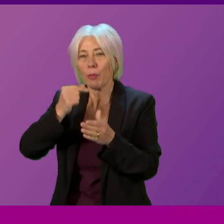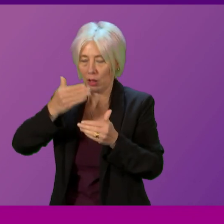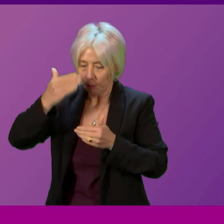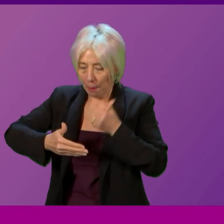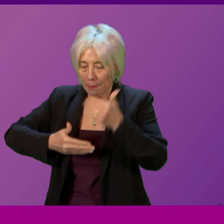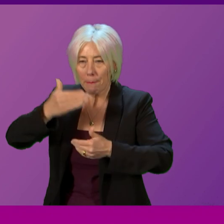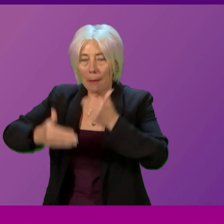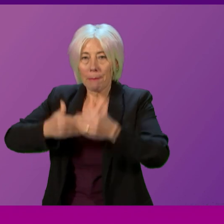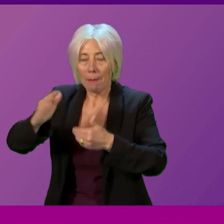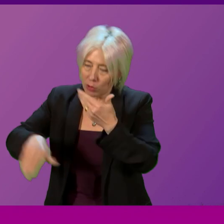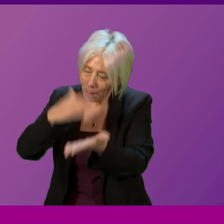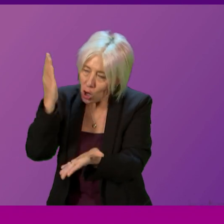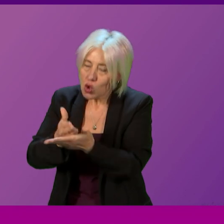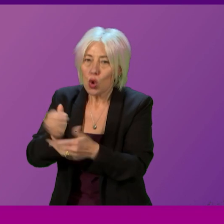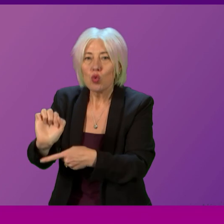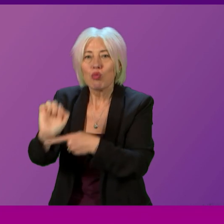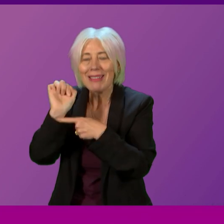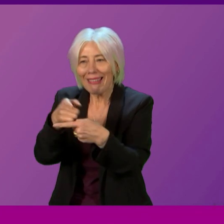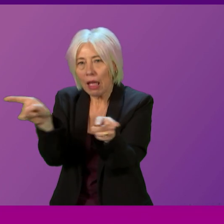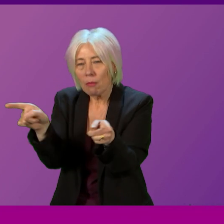protect them?